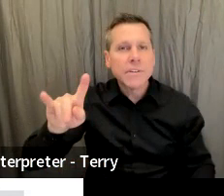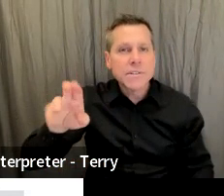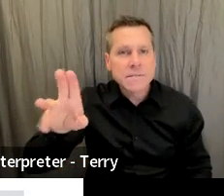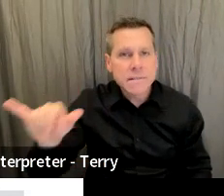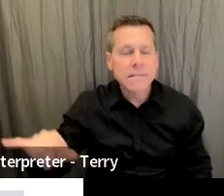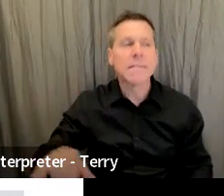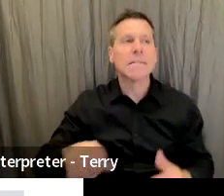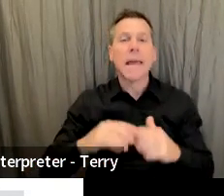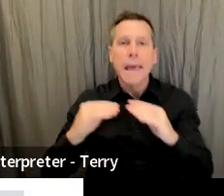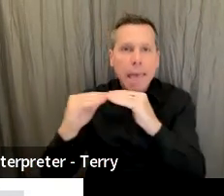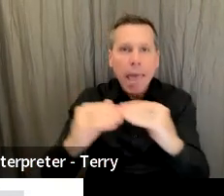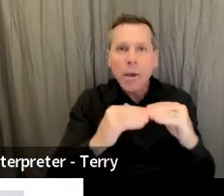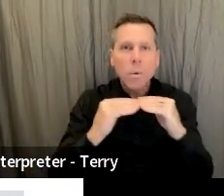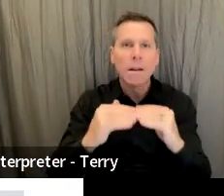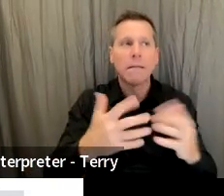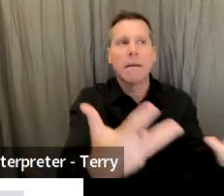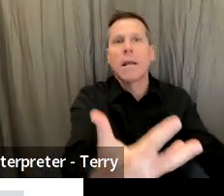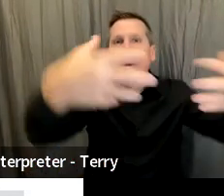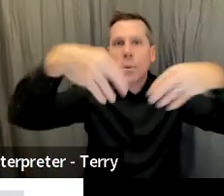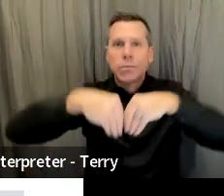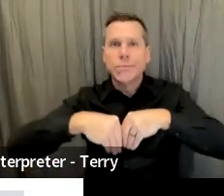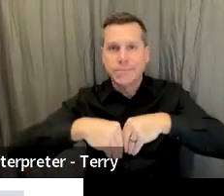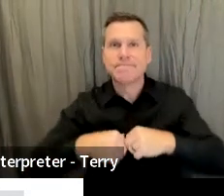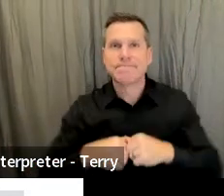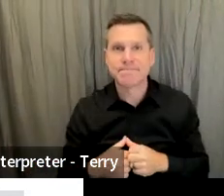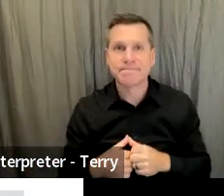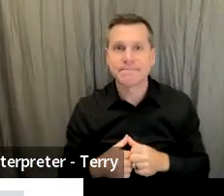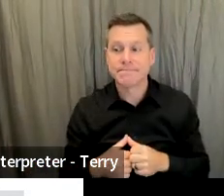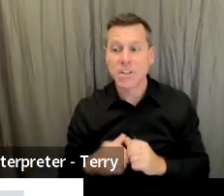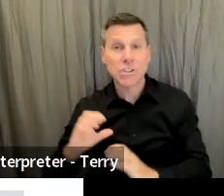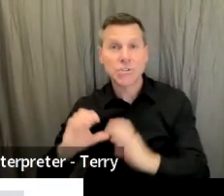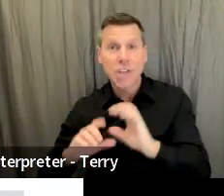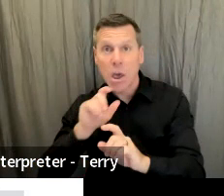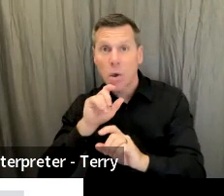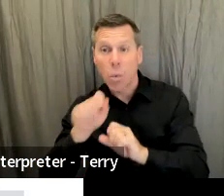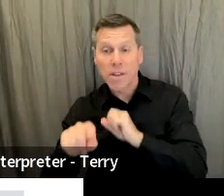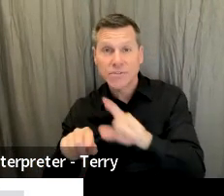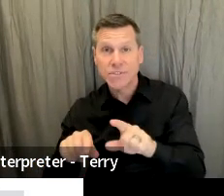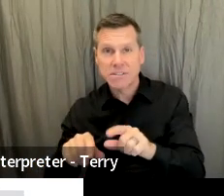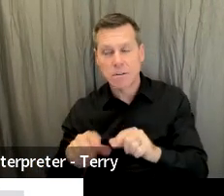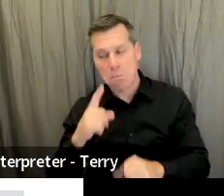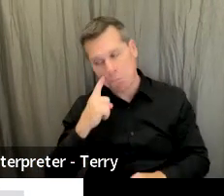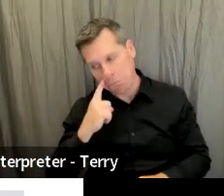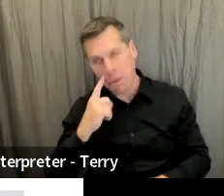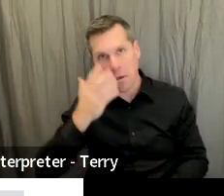I didn't get a chance to see if there were any questions in the chat, but if there are any questions about this work, please